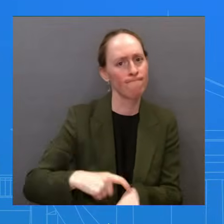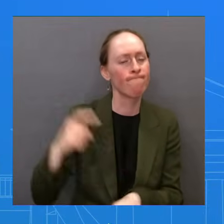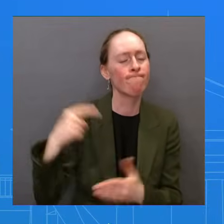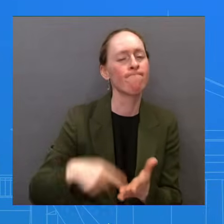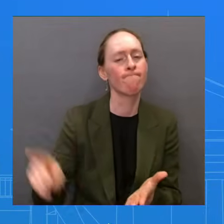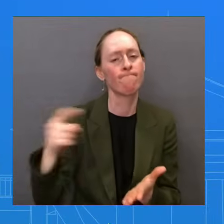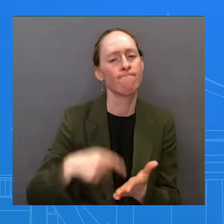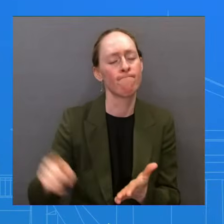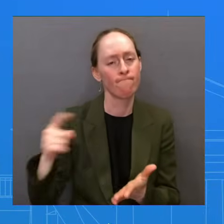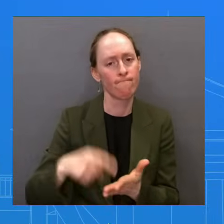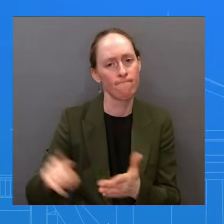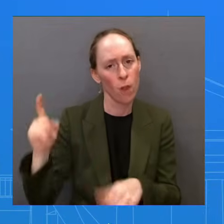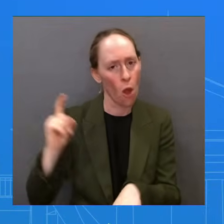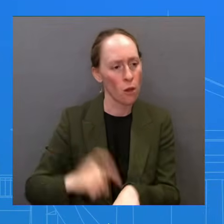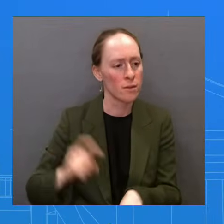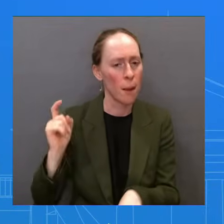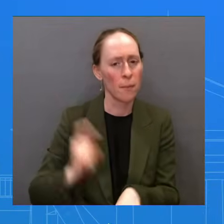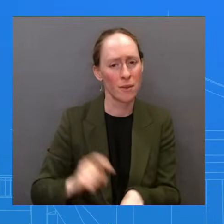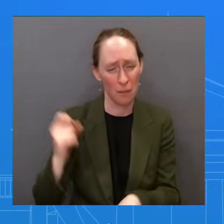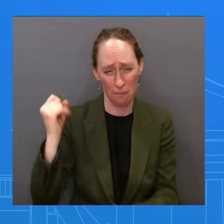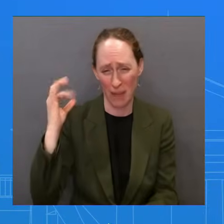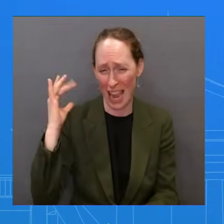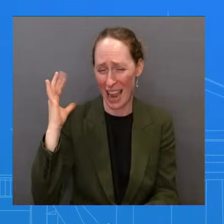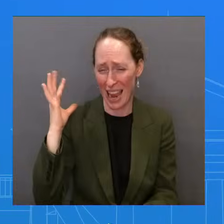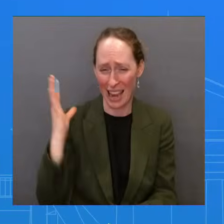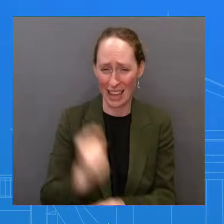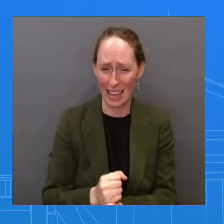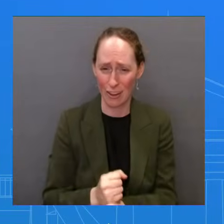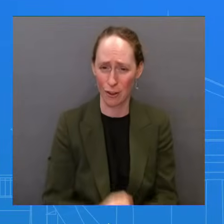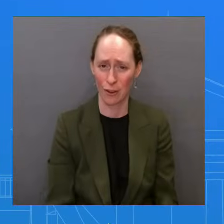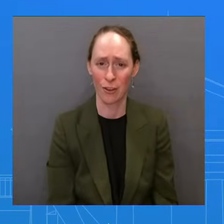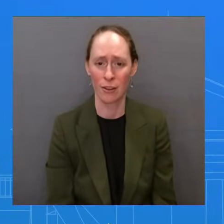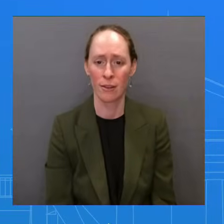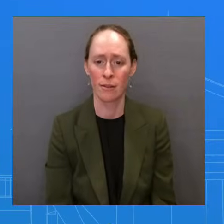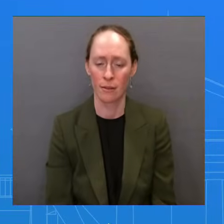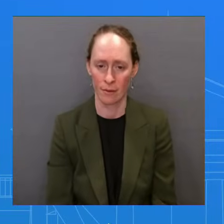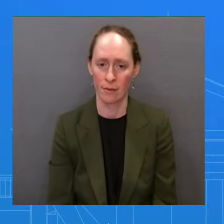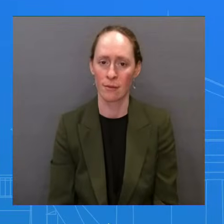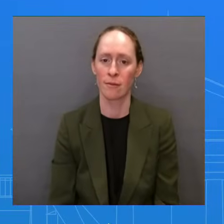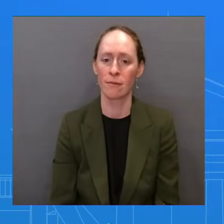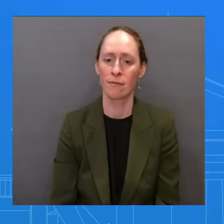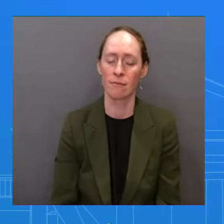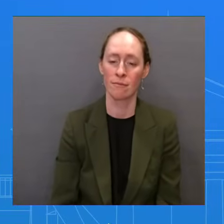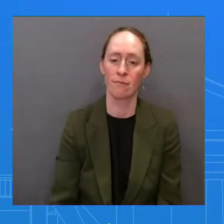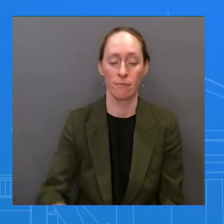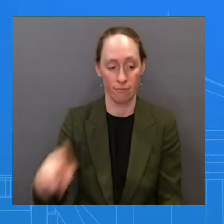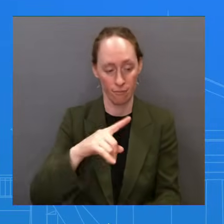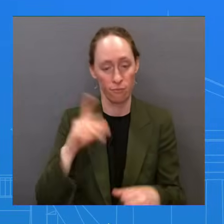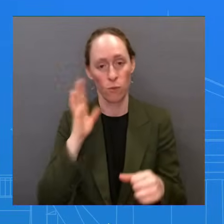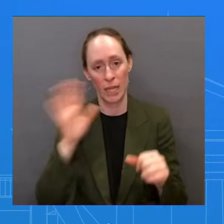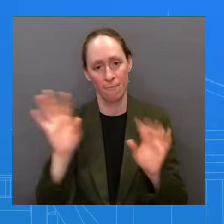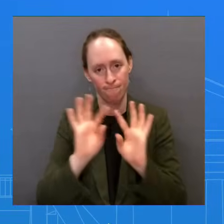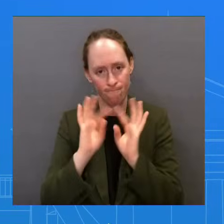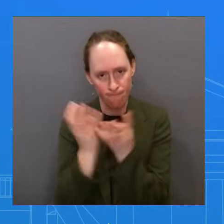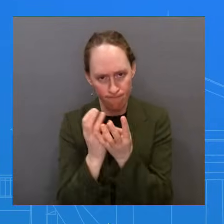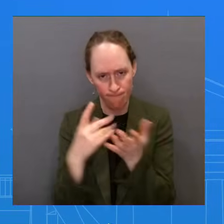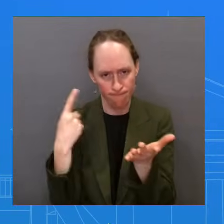He's going to bring them here, have that conversation. And we certainly will have more to share as we get closer. The Press: Just continuing on on the debt ceiling.